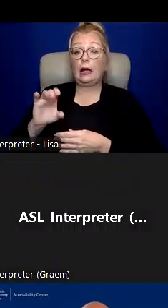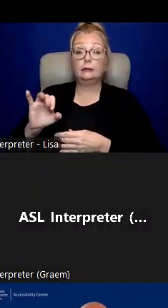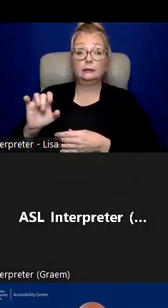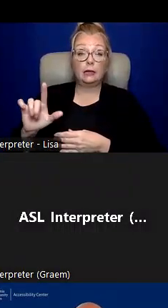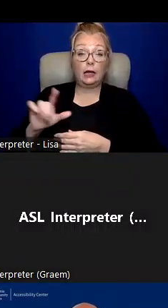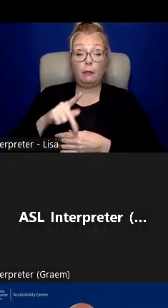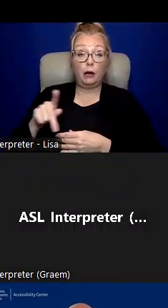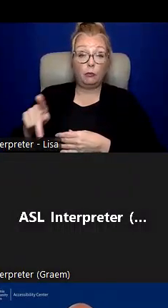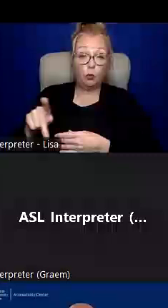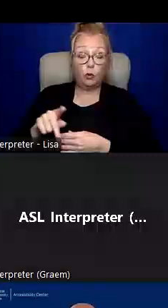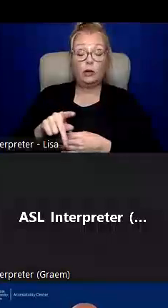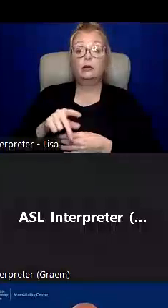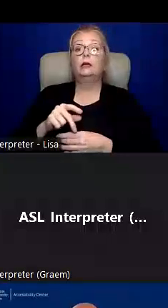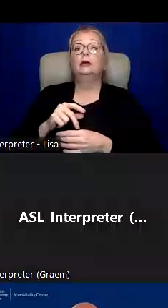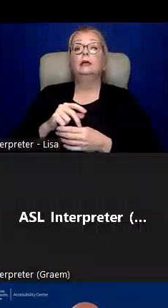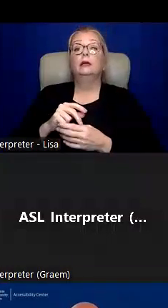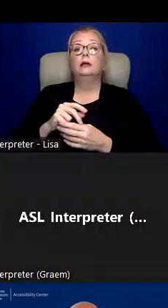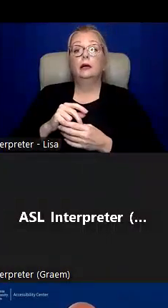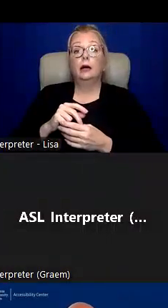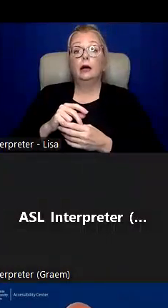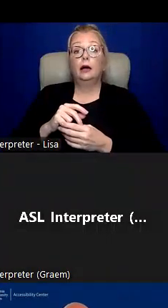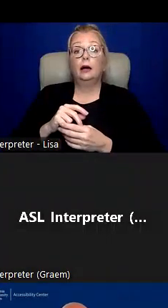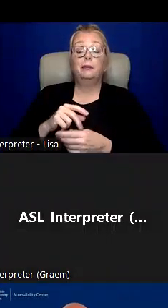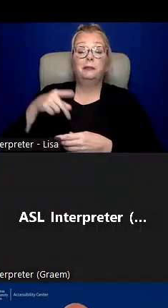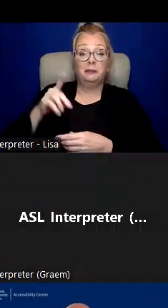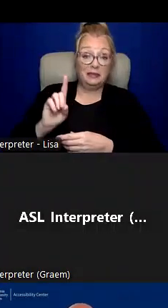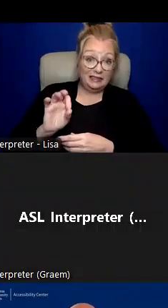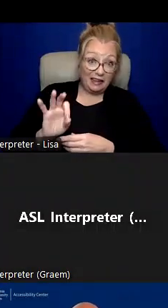the ever-present and pesky Adobe PDFs, audio